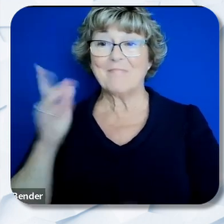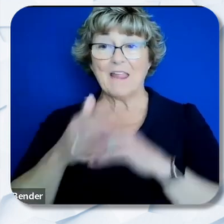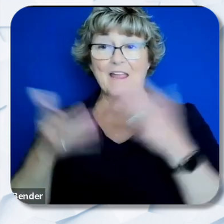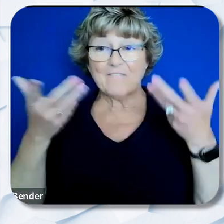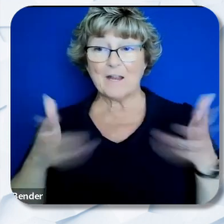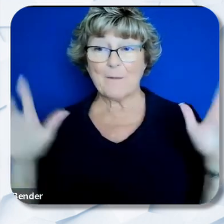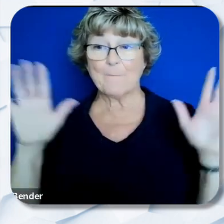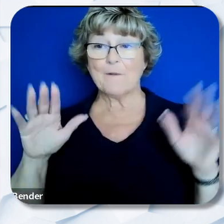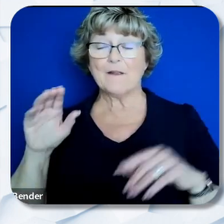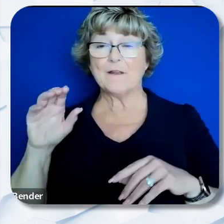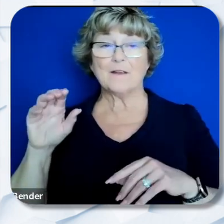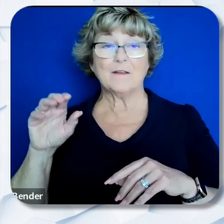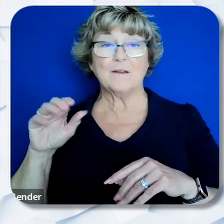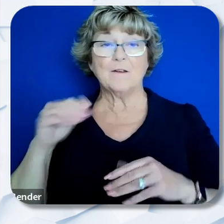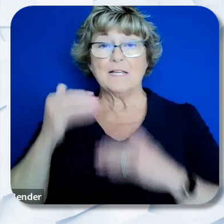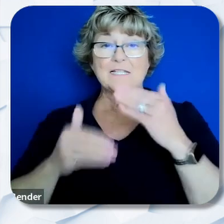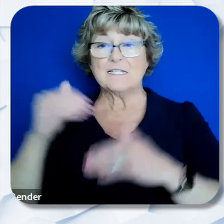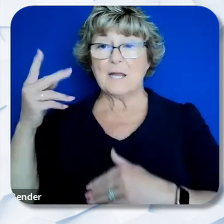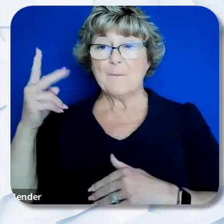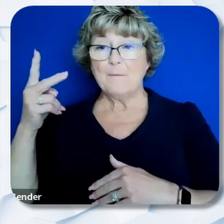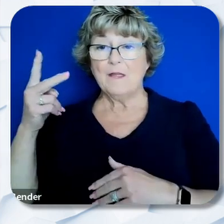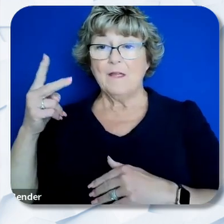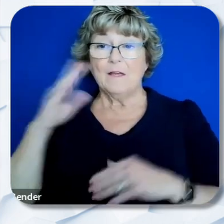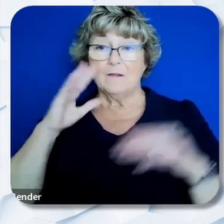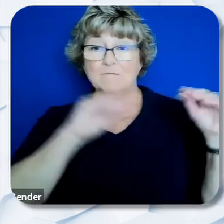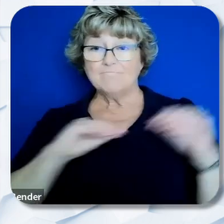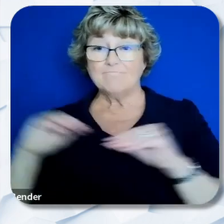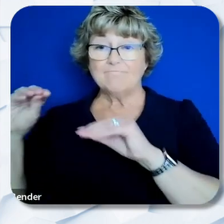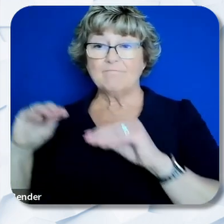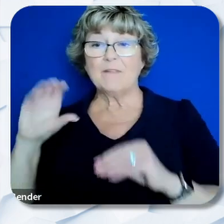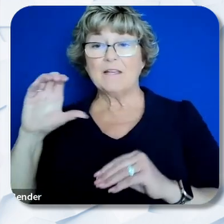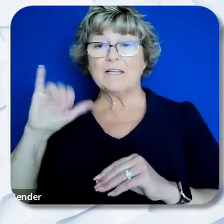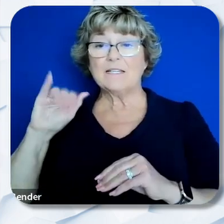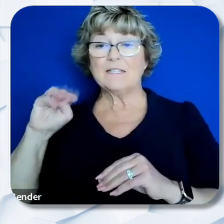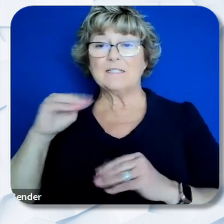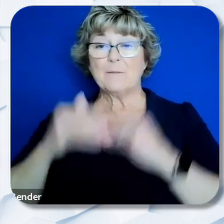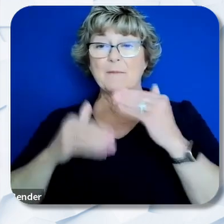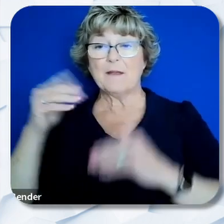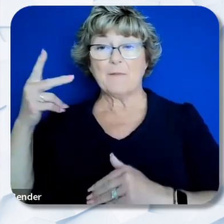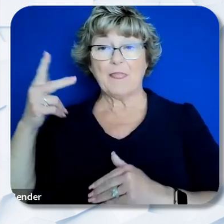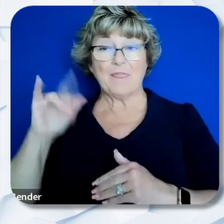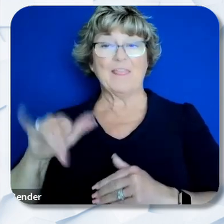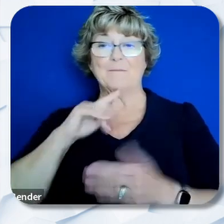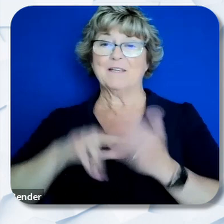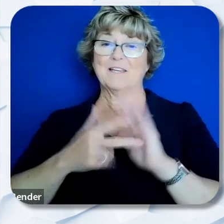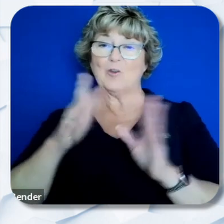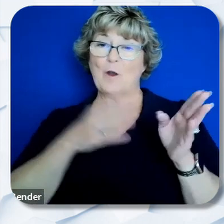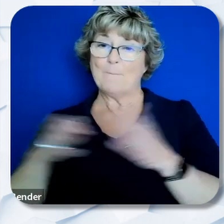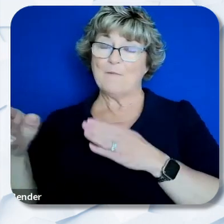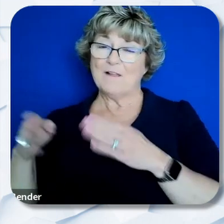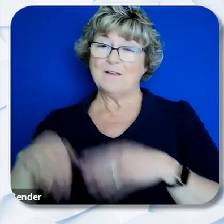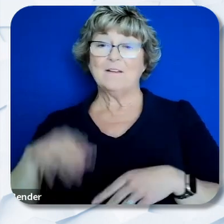CIM Step 2, that will move you into CIM Step 3, which is your plan. Step 3 includes developing